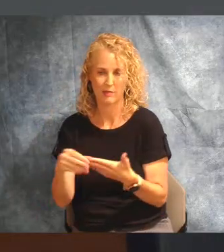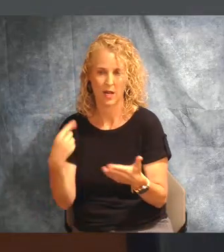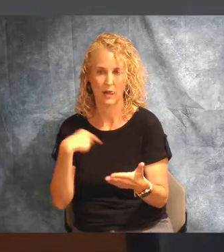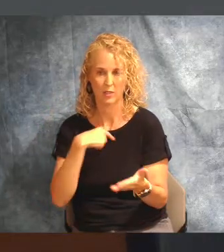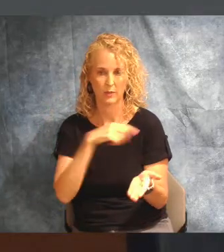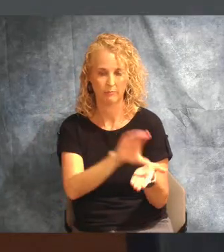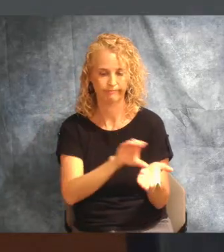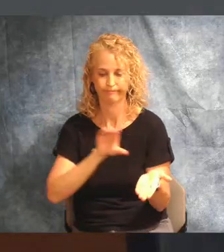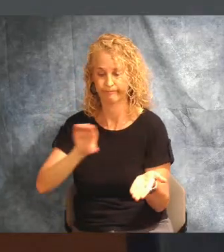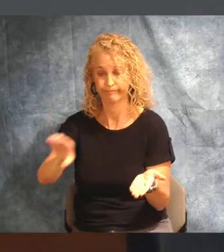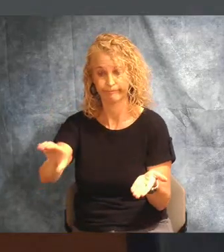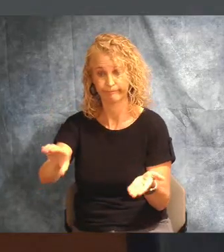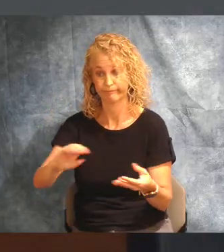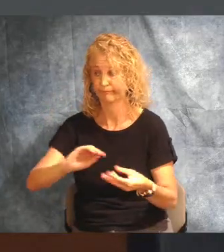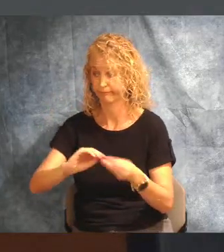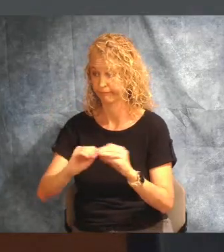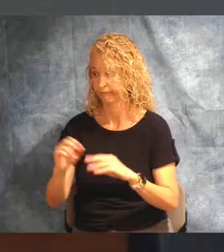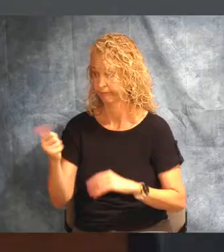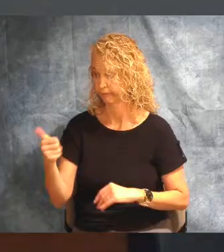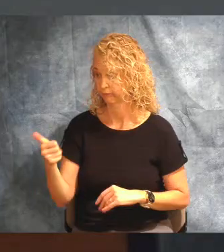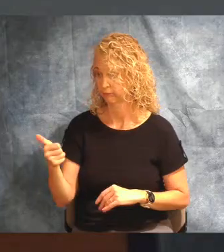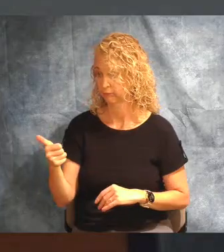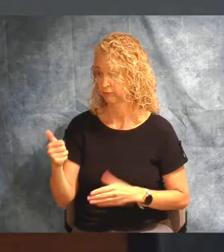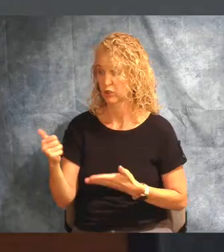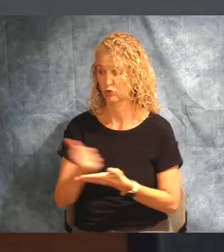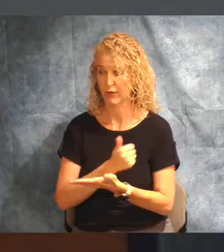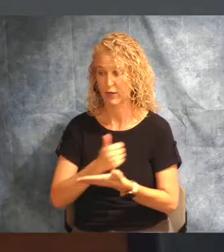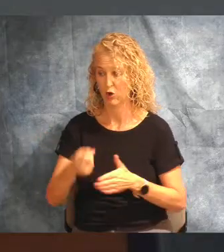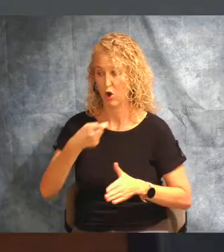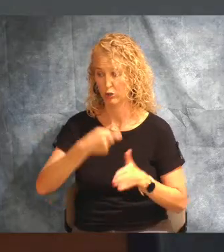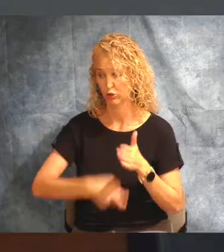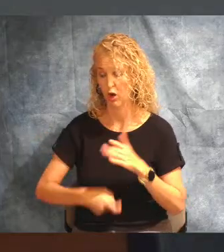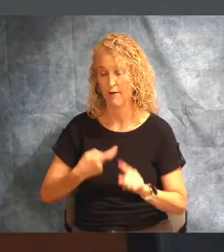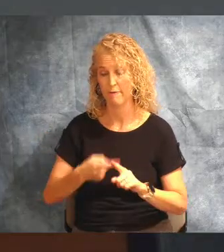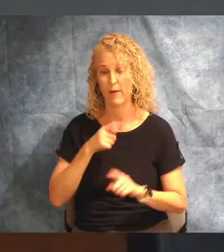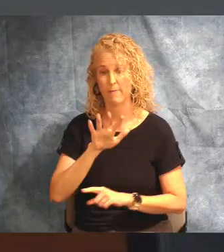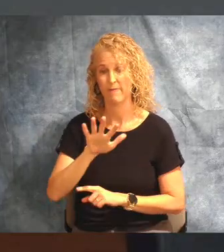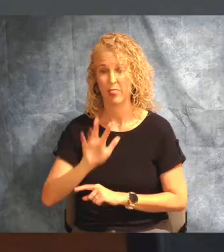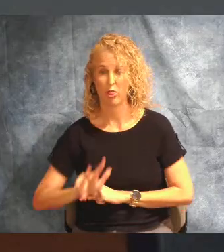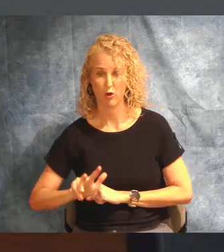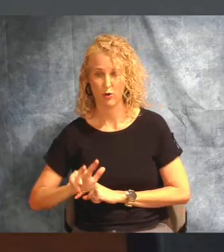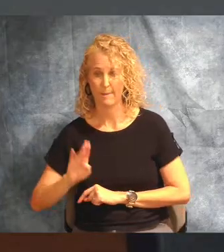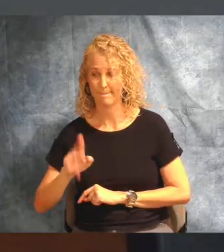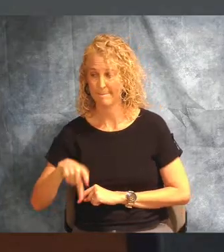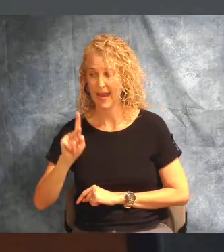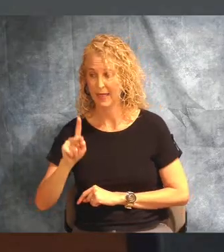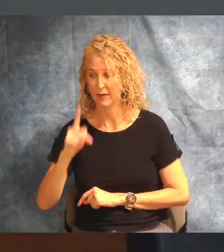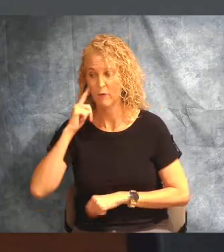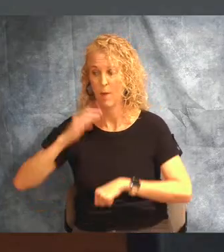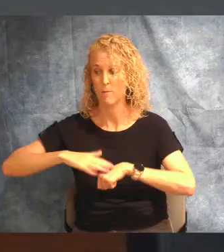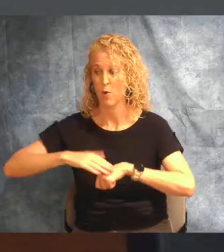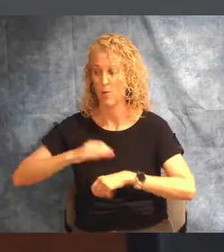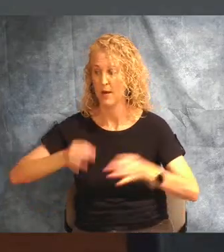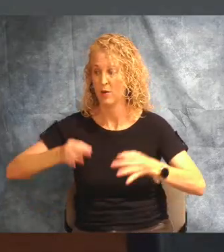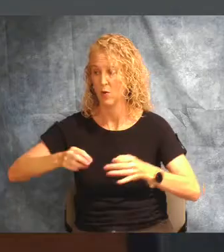item number 10 is a credit card charge for Fifth Third Bank in Probate Court for $29.